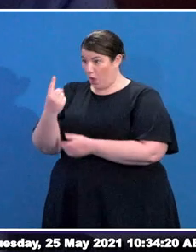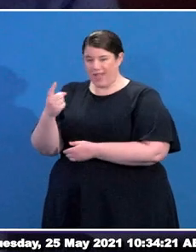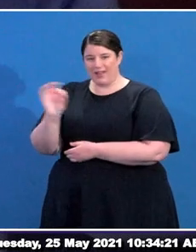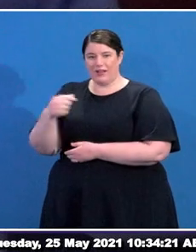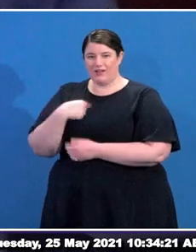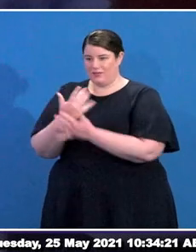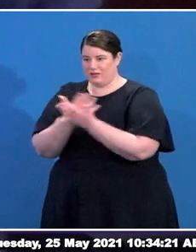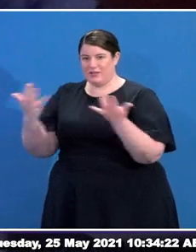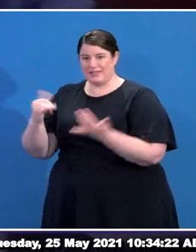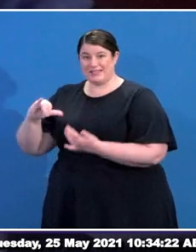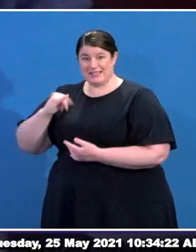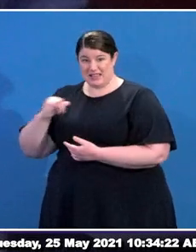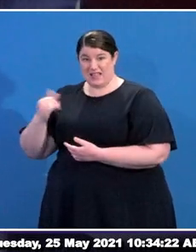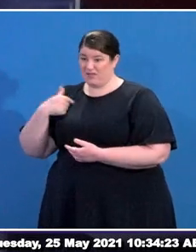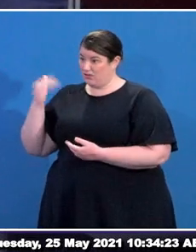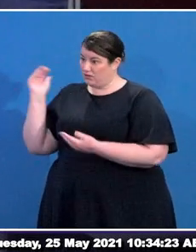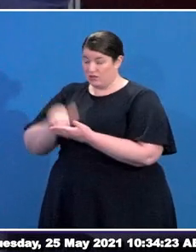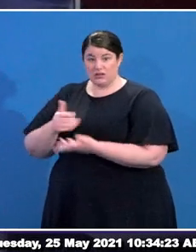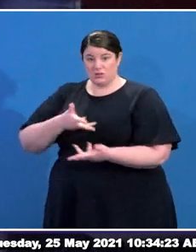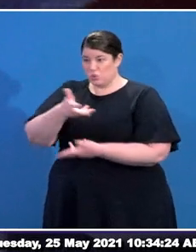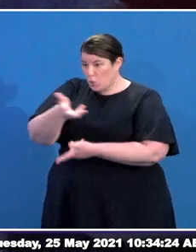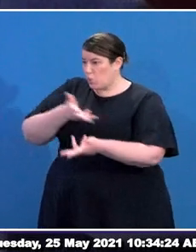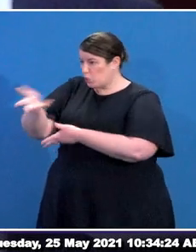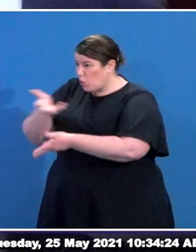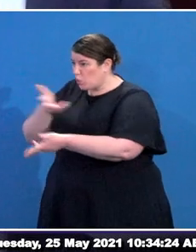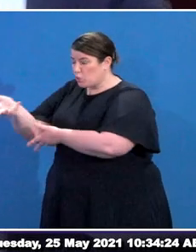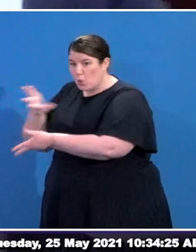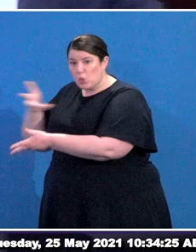as early on, and I think when we go and find those notes,